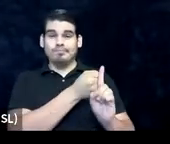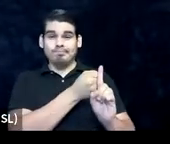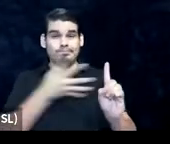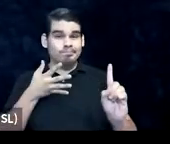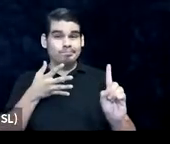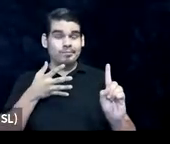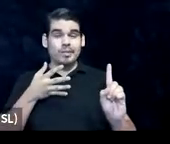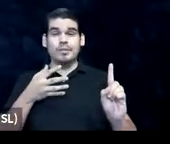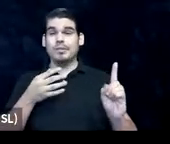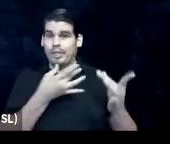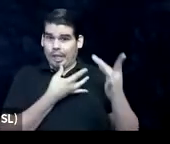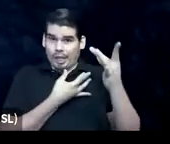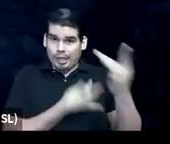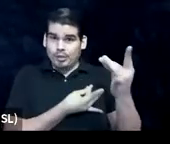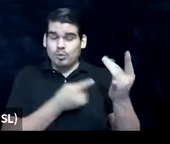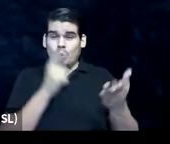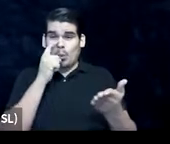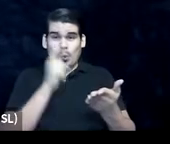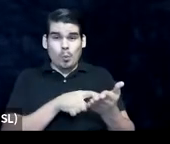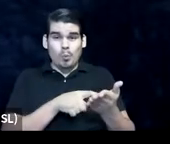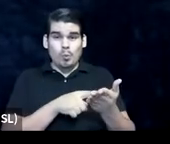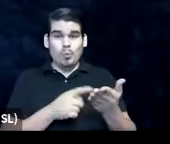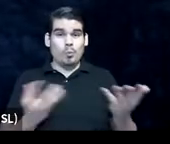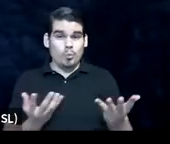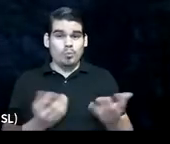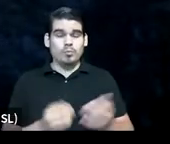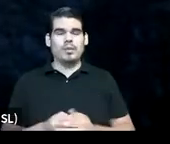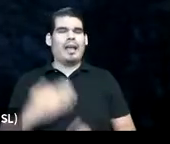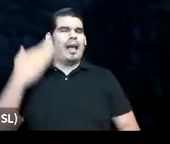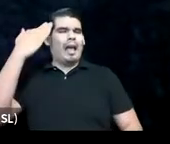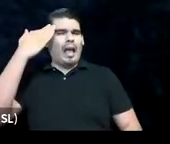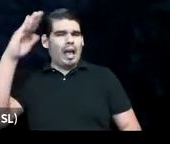System. The enrollment for students since pandemic started like went down like